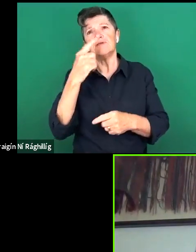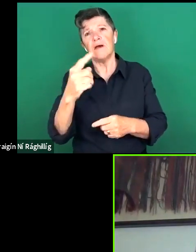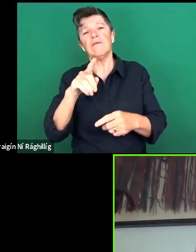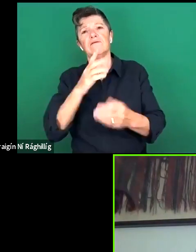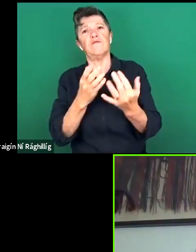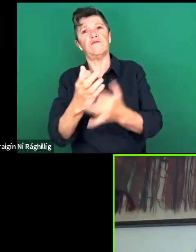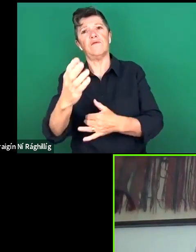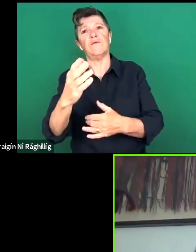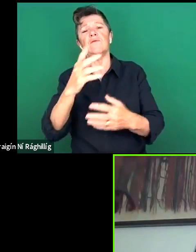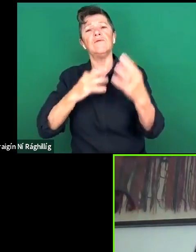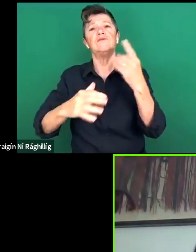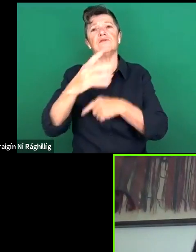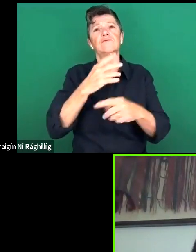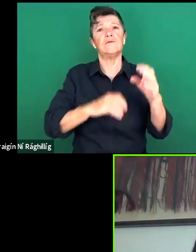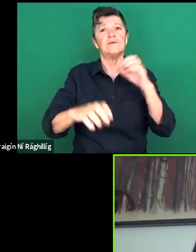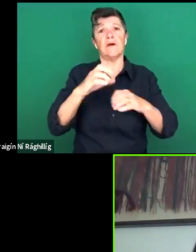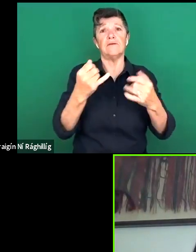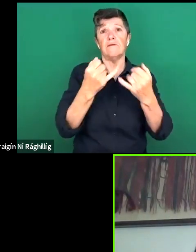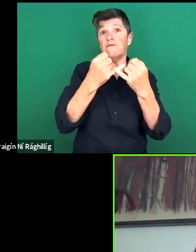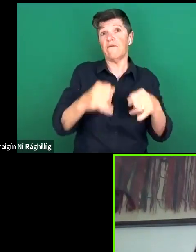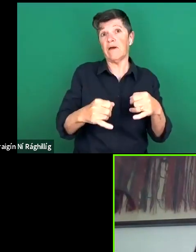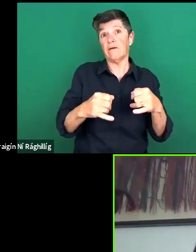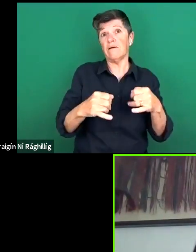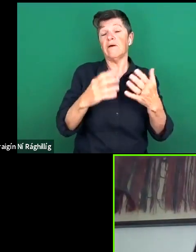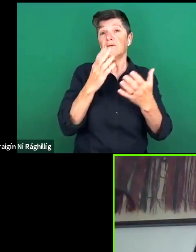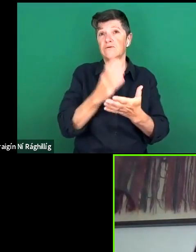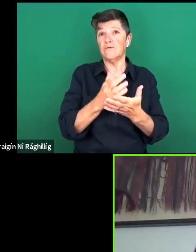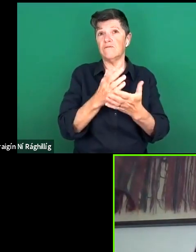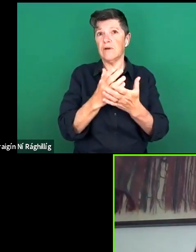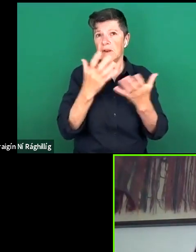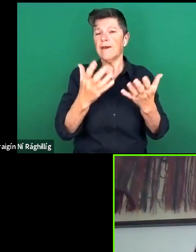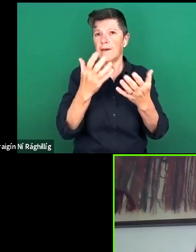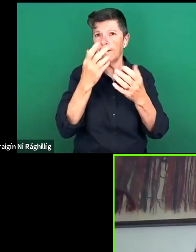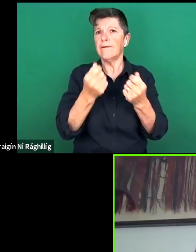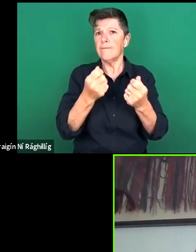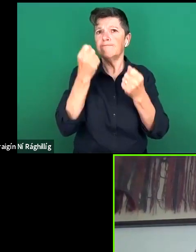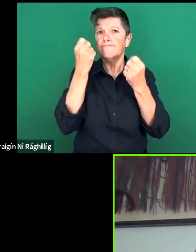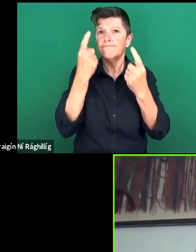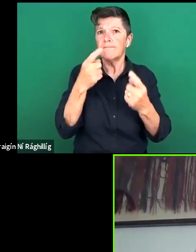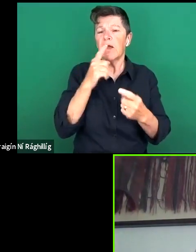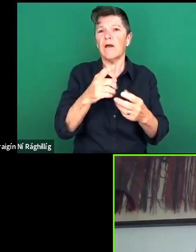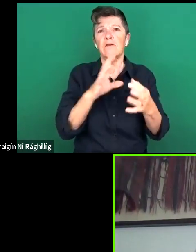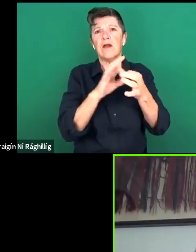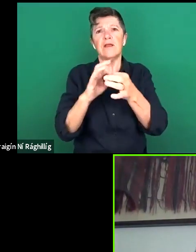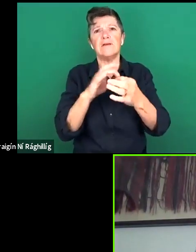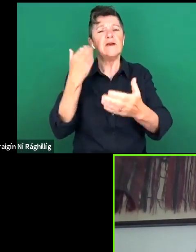social science are implicated in the reproduction of the very structures